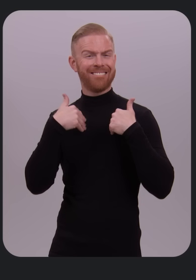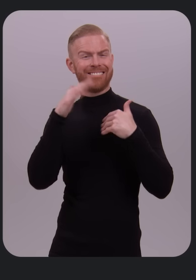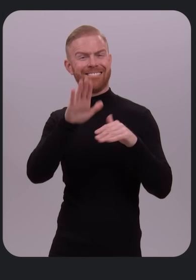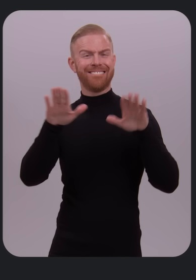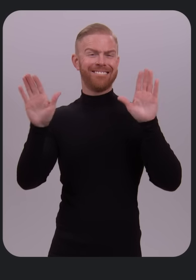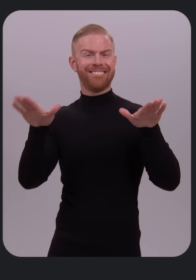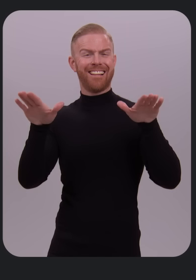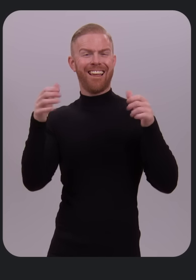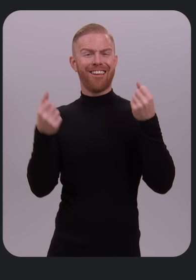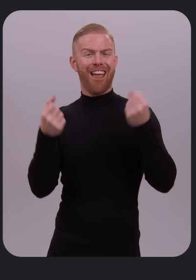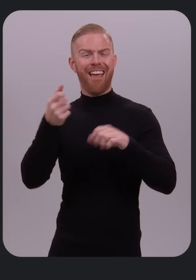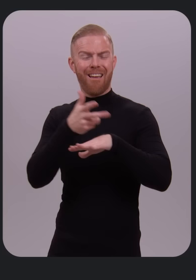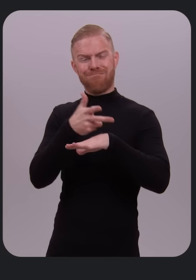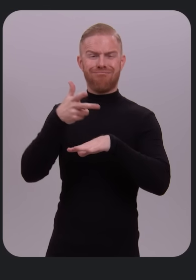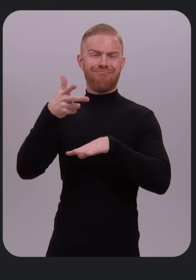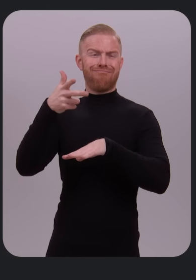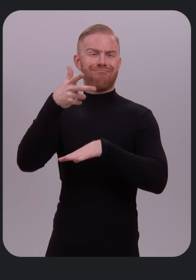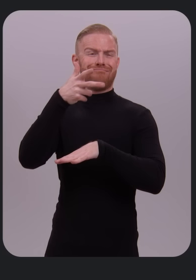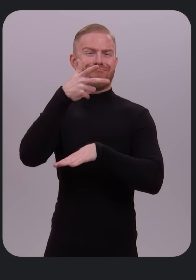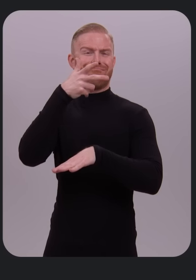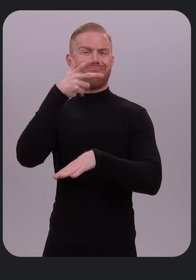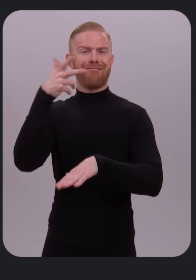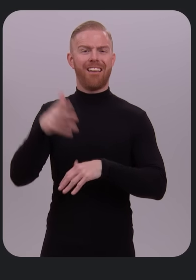[VIDEO PLAYBACK] [CAR ENGINE]